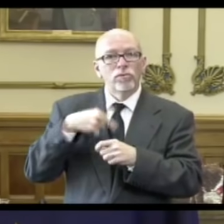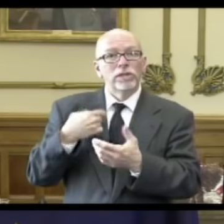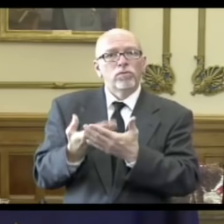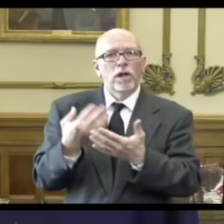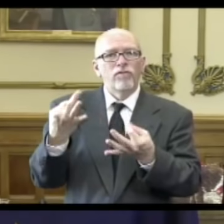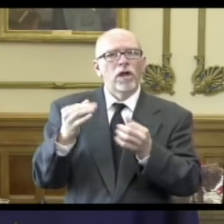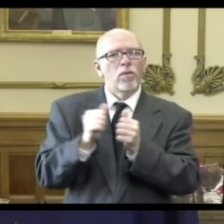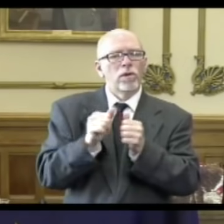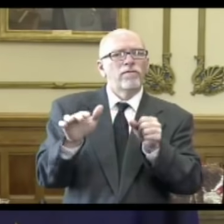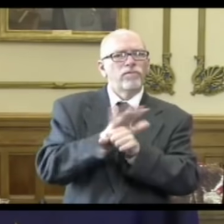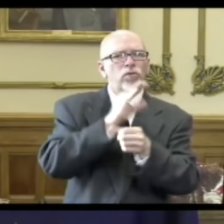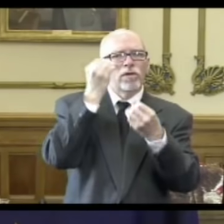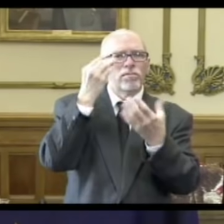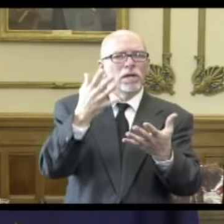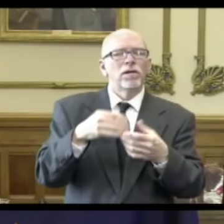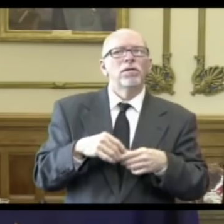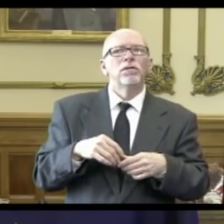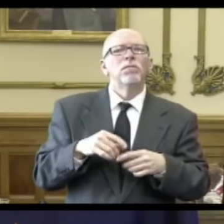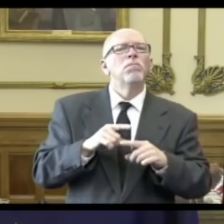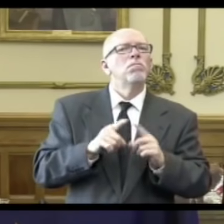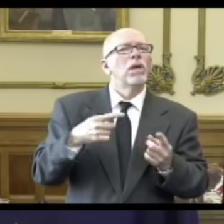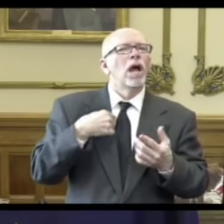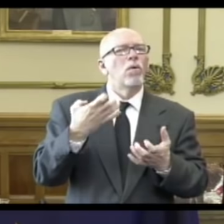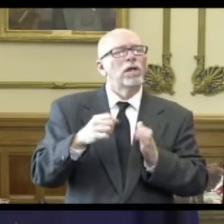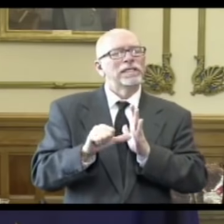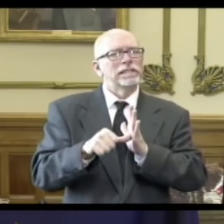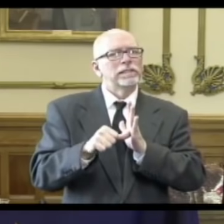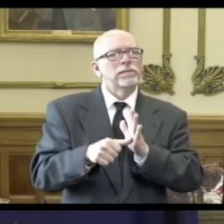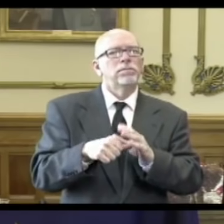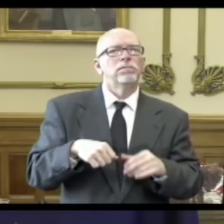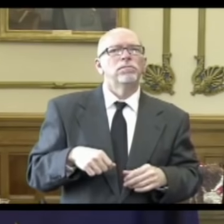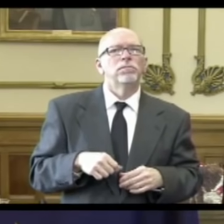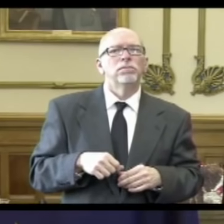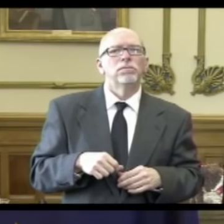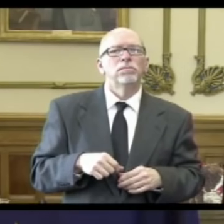LIVES. AND OUR ONCE ROUTINES ARE HABITS. WE ARE TOO THAT'S WHAT WE'RE WORKING AROUND THE